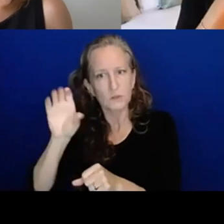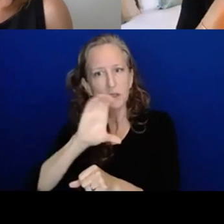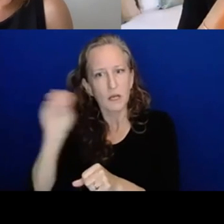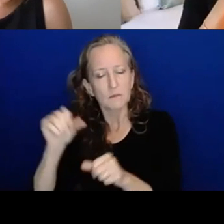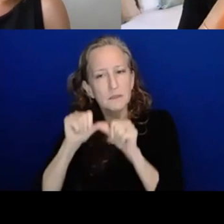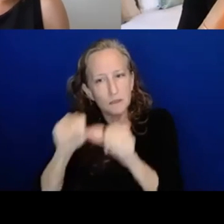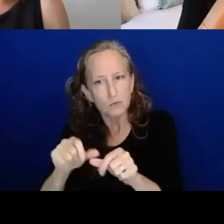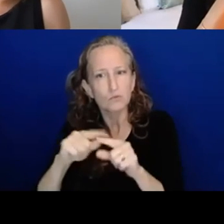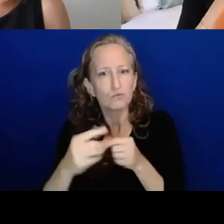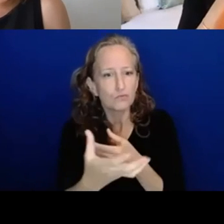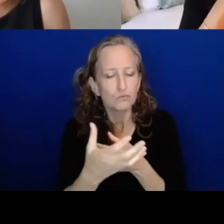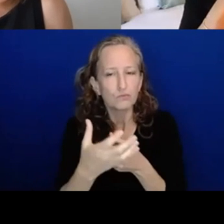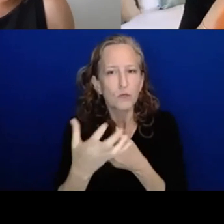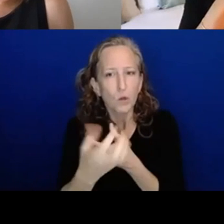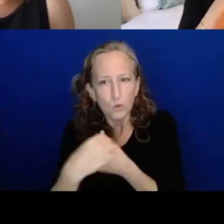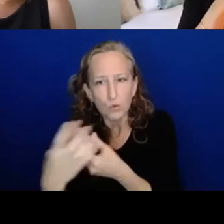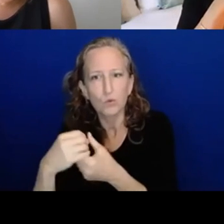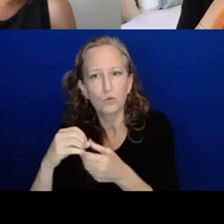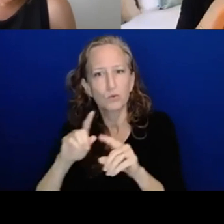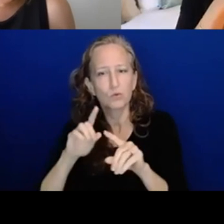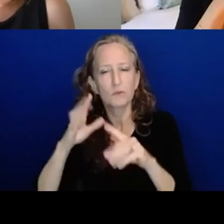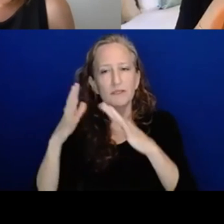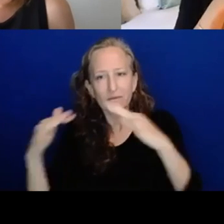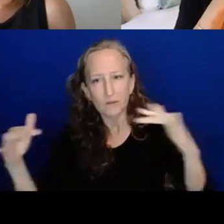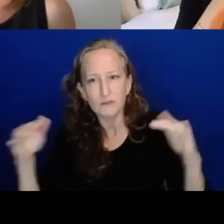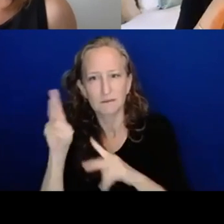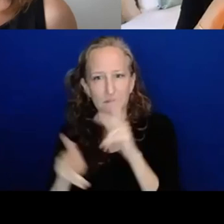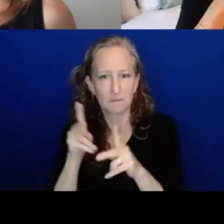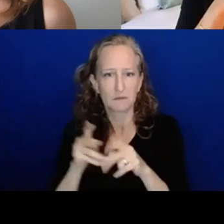the unemployment lists. Awesome. Thank you, Katelin, Alexis. Thank